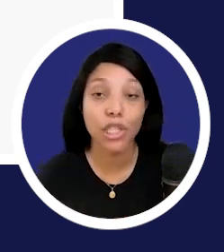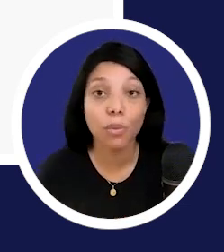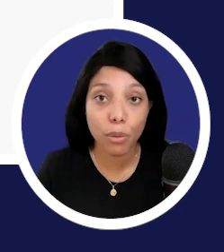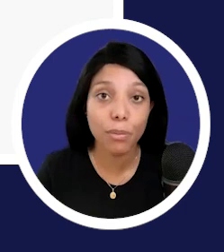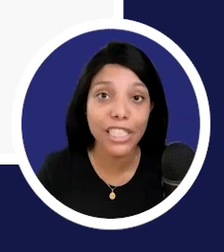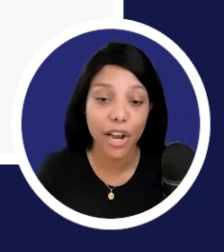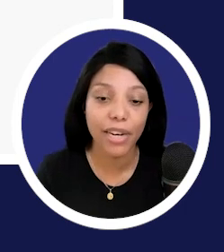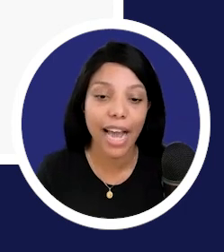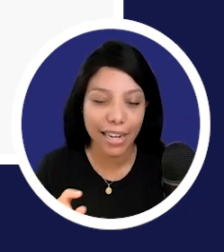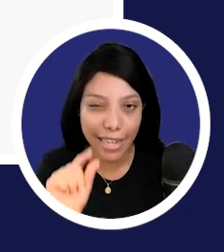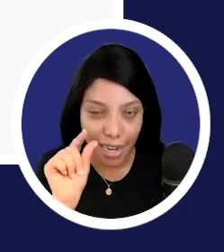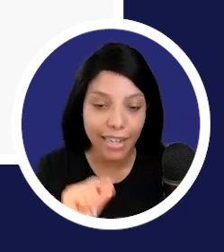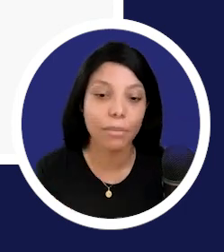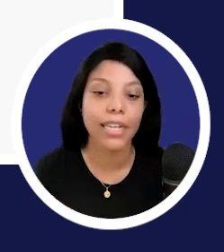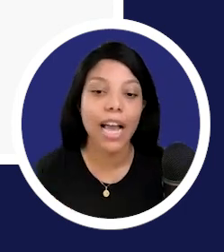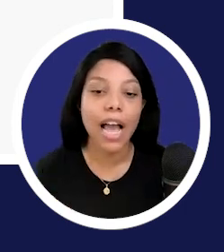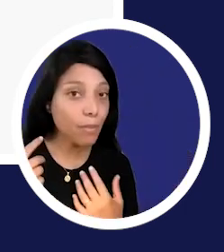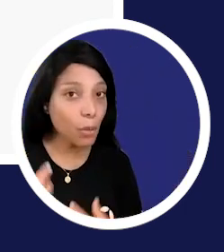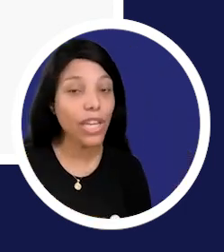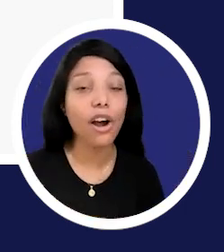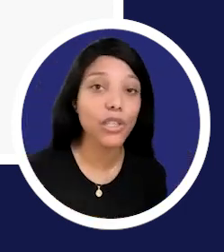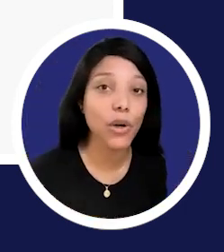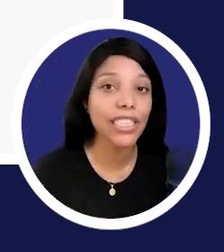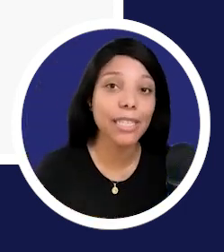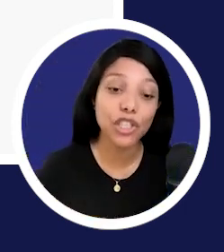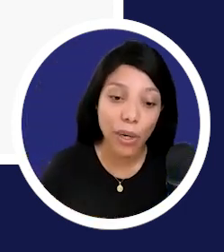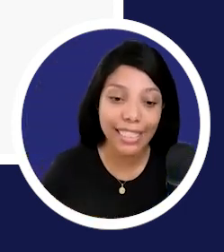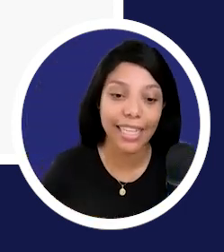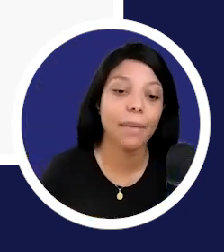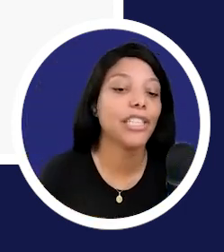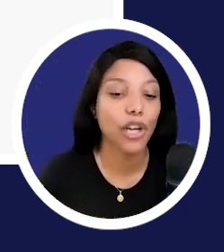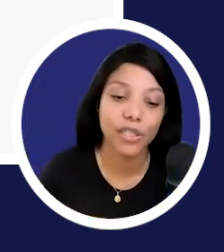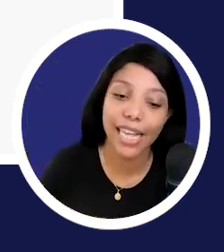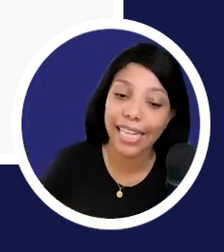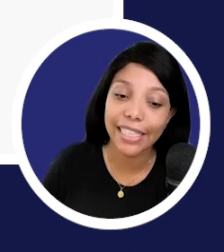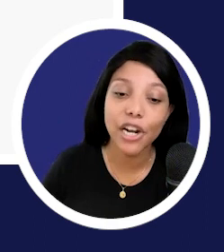which we will be sharing in a little bit. We are also going to be joined today by Charles Hiser,